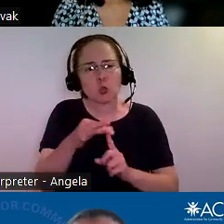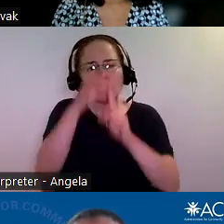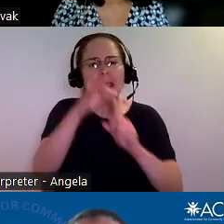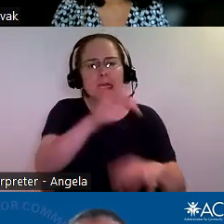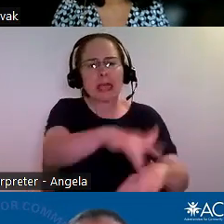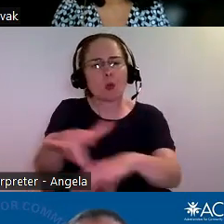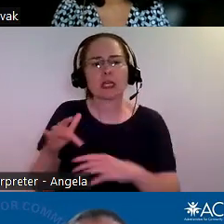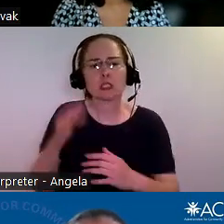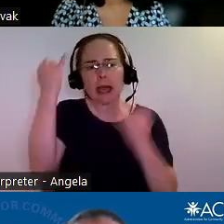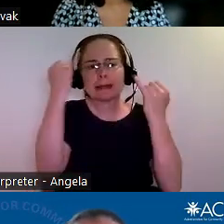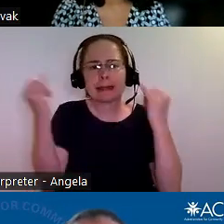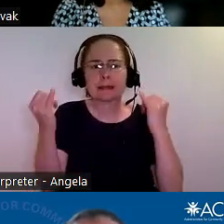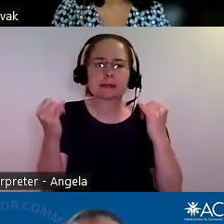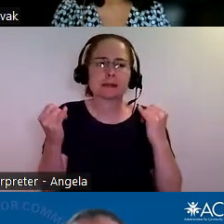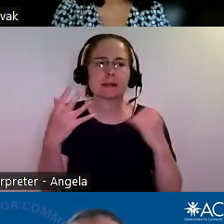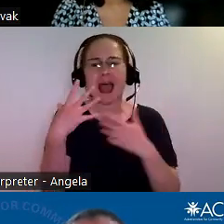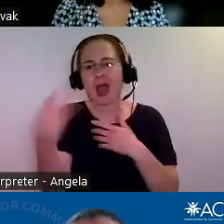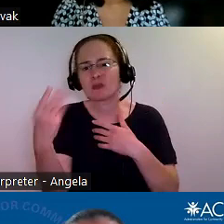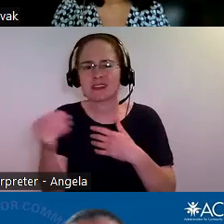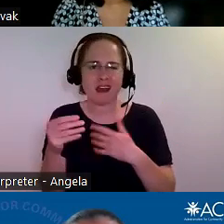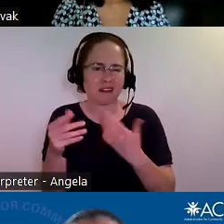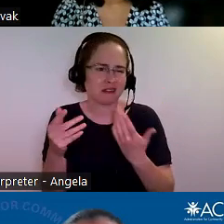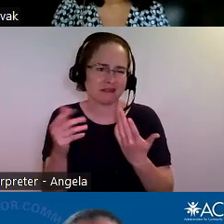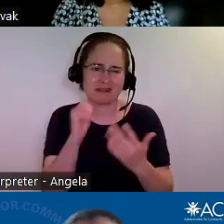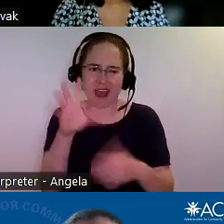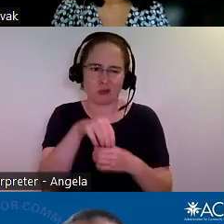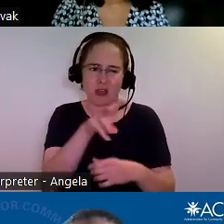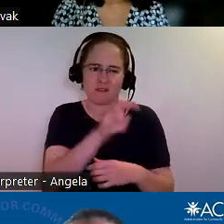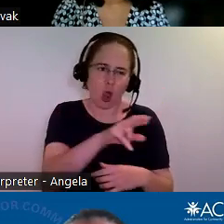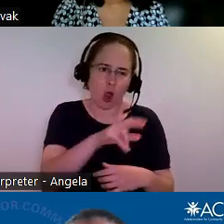outside of VR, CILs, that you've seen and would like to share with the group?